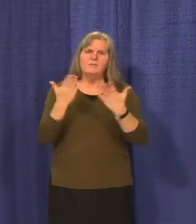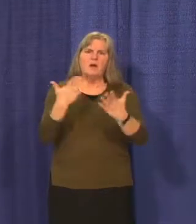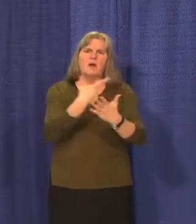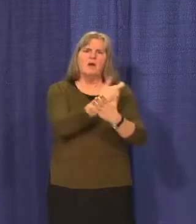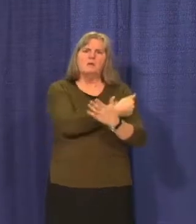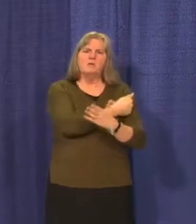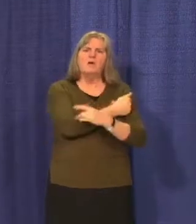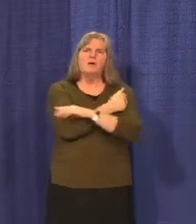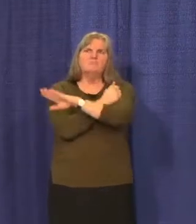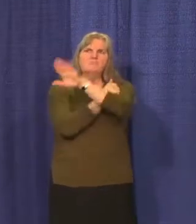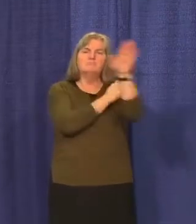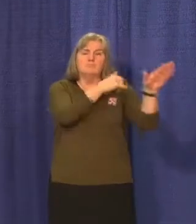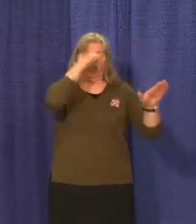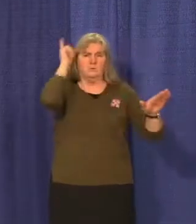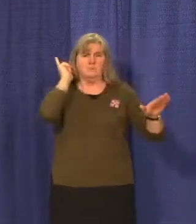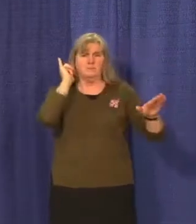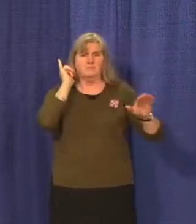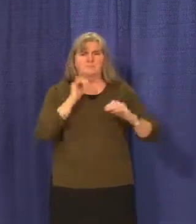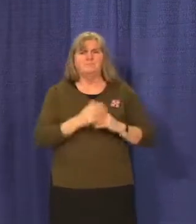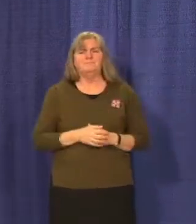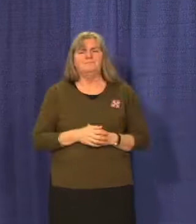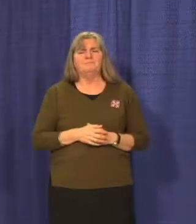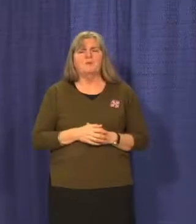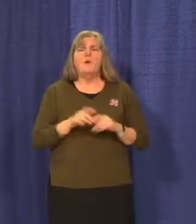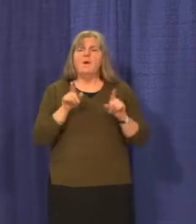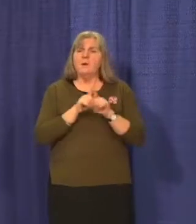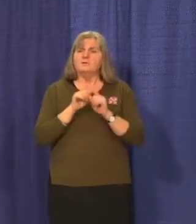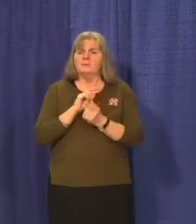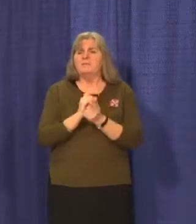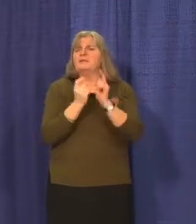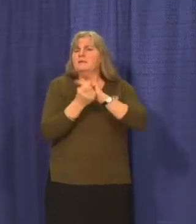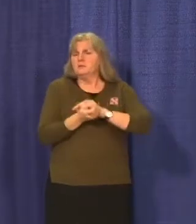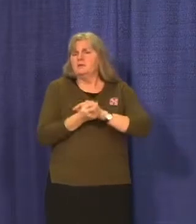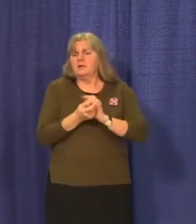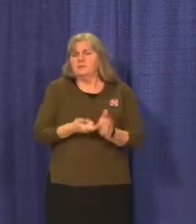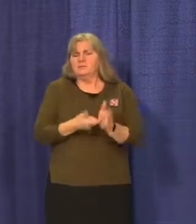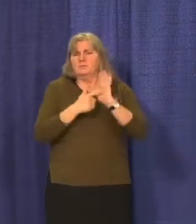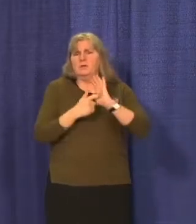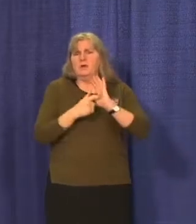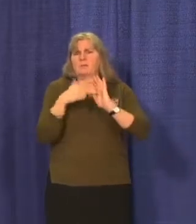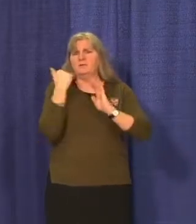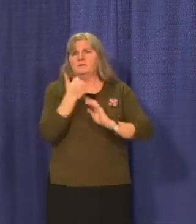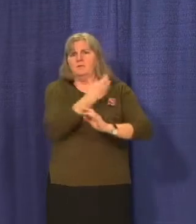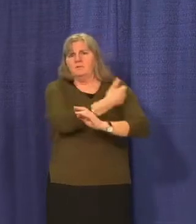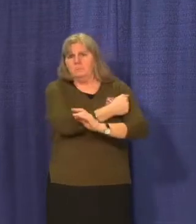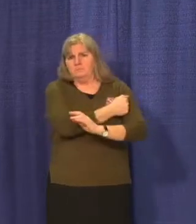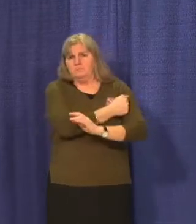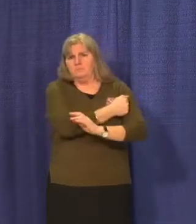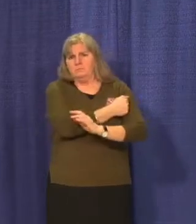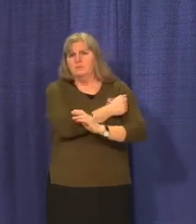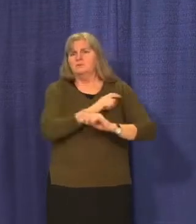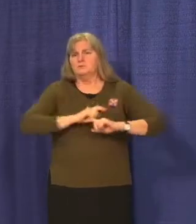rollout across the Yukon. We also made changes to our